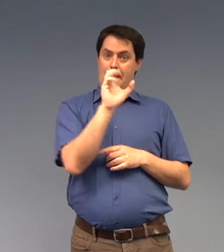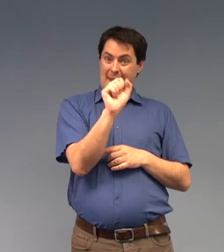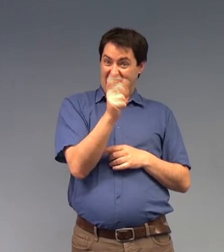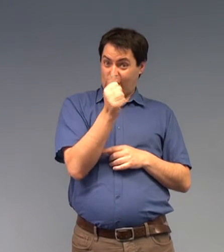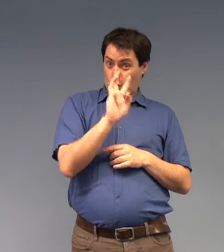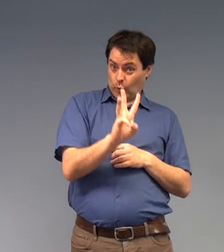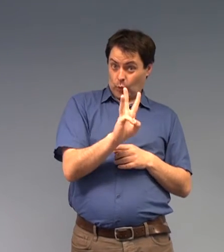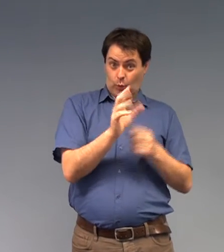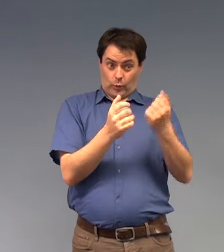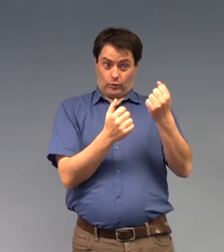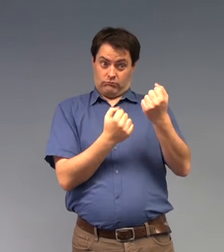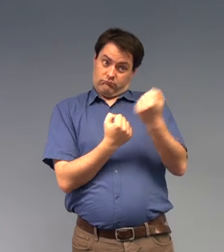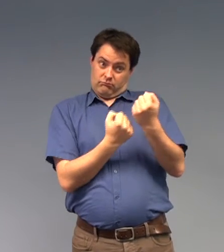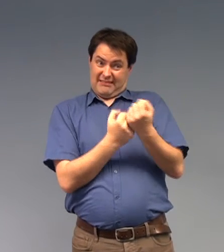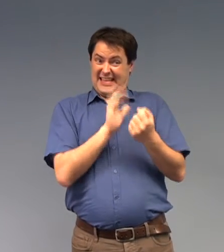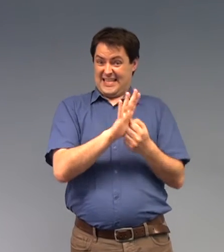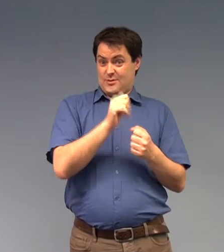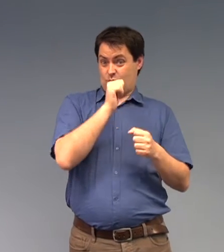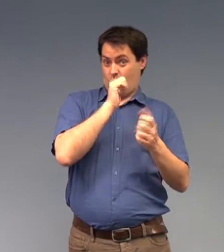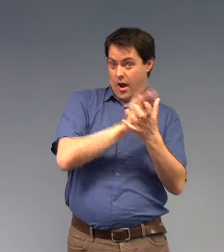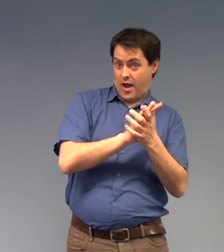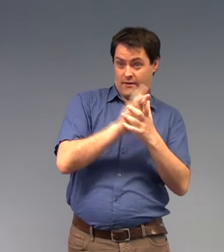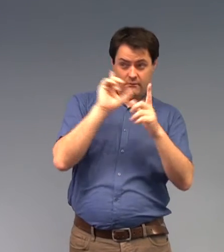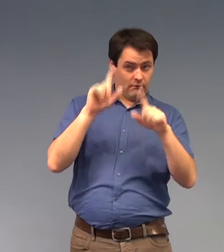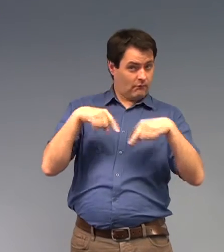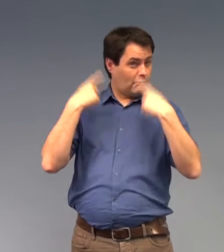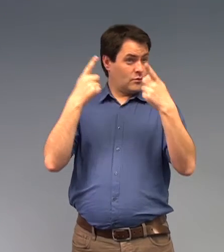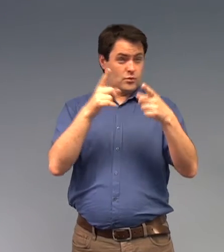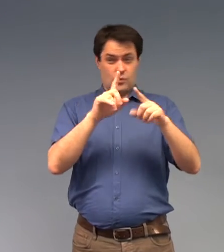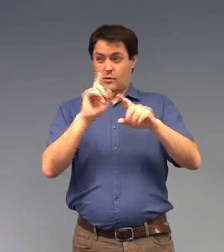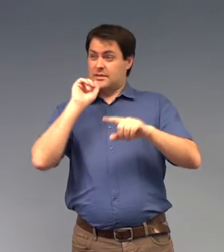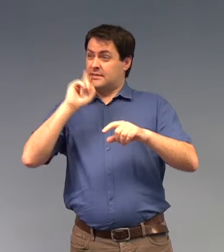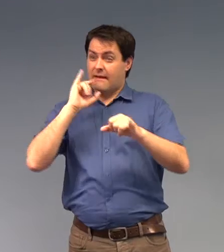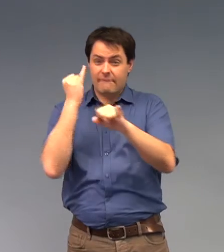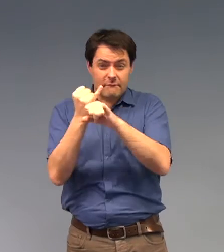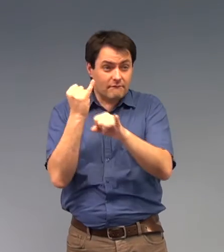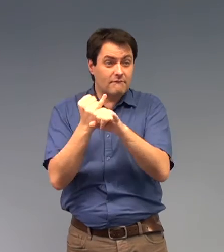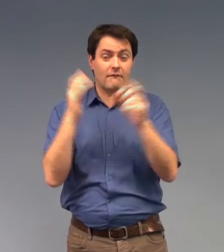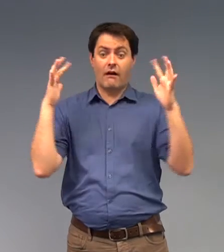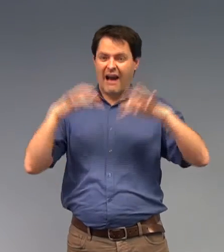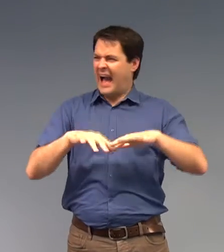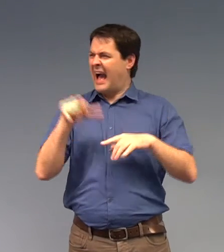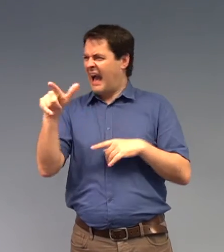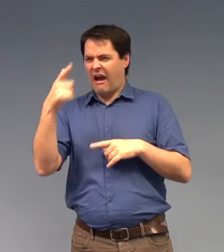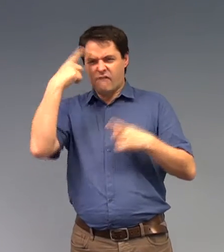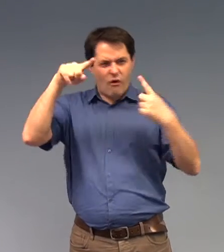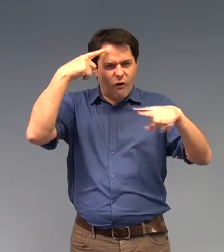who was trained as a tailor or a seamstress. But it seems that since the time of Matthew, Sarah's husband,